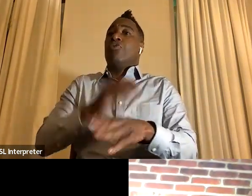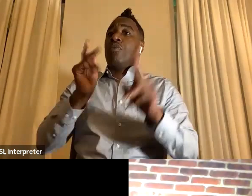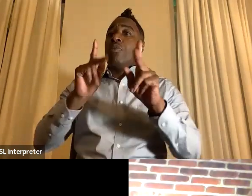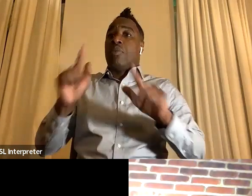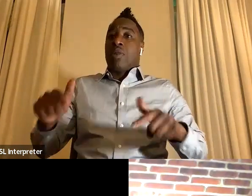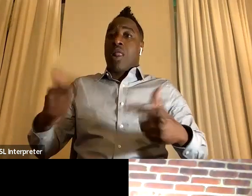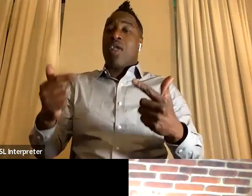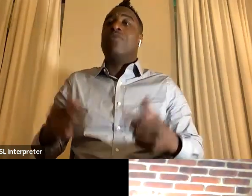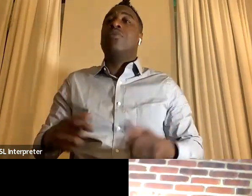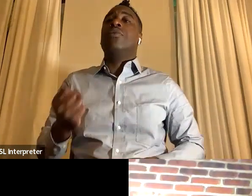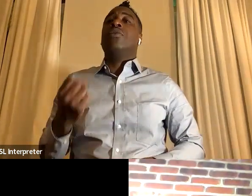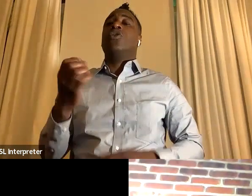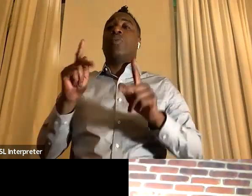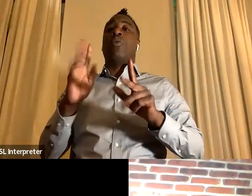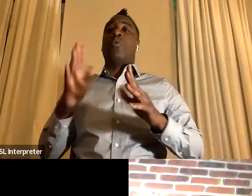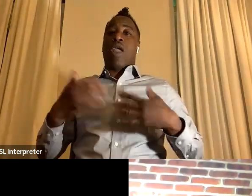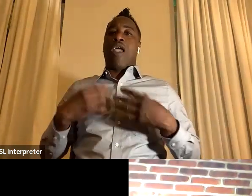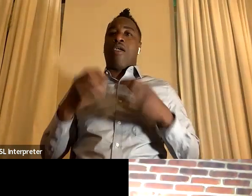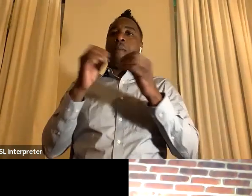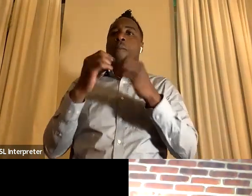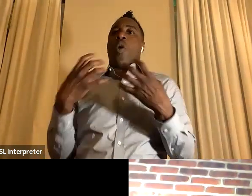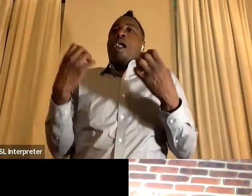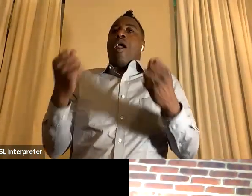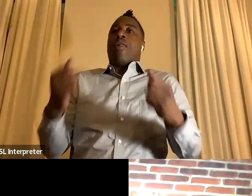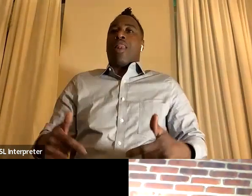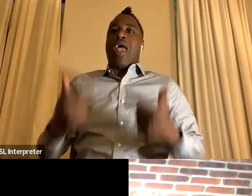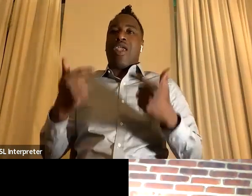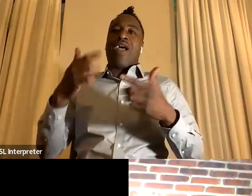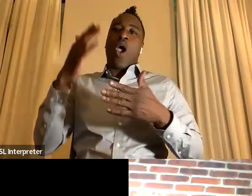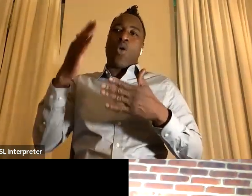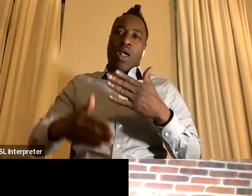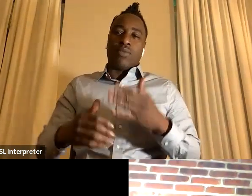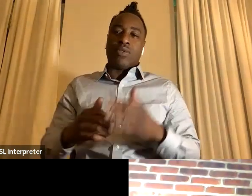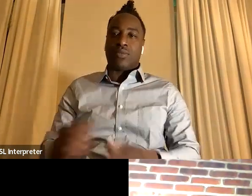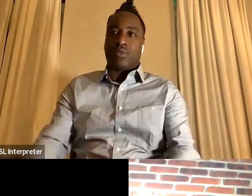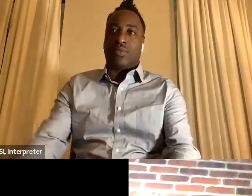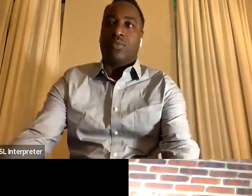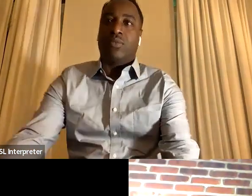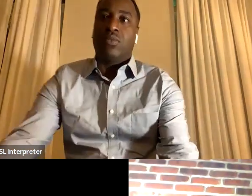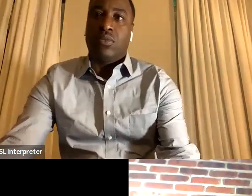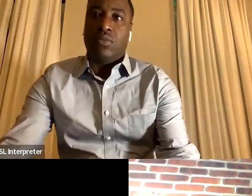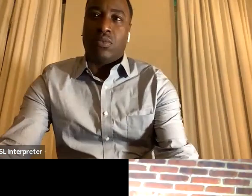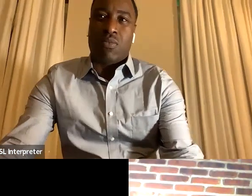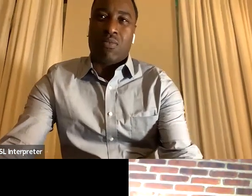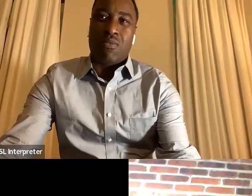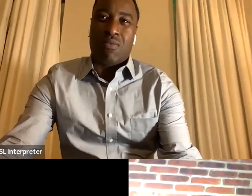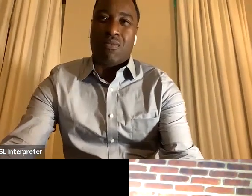so that they will have healthier life outcomes. And so when I look at what it is that we do,